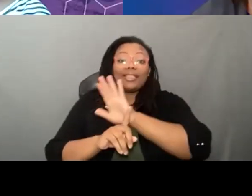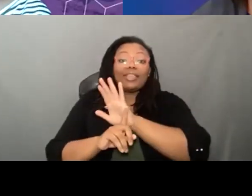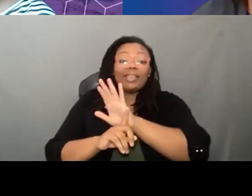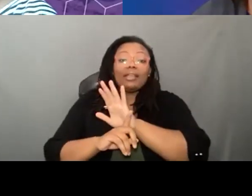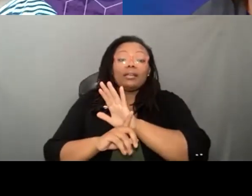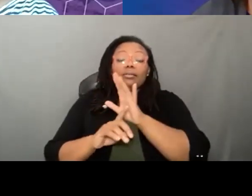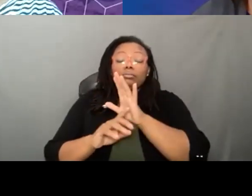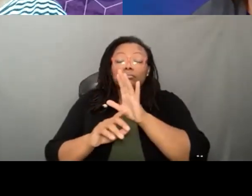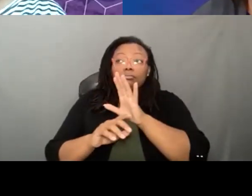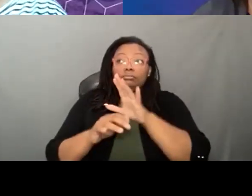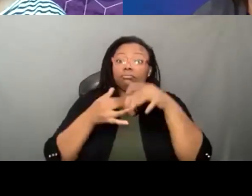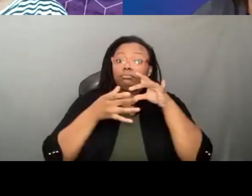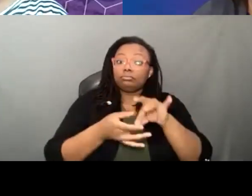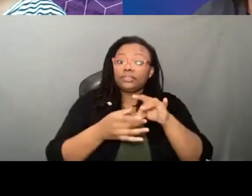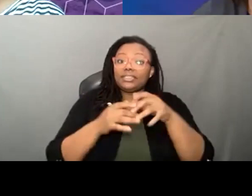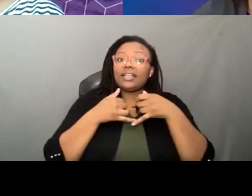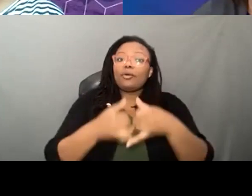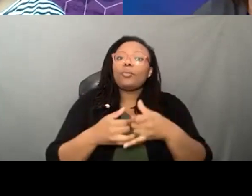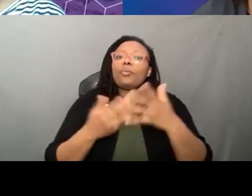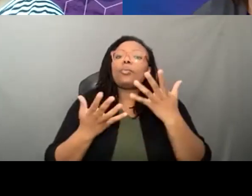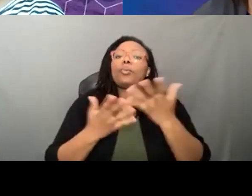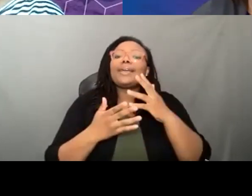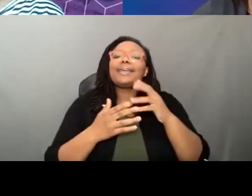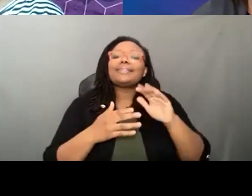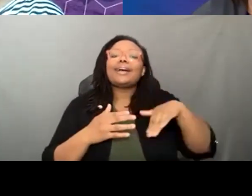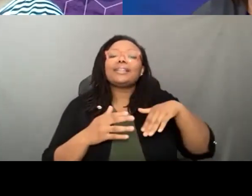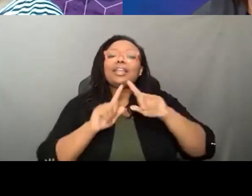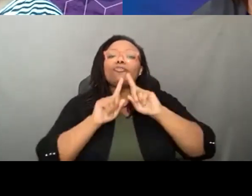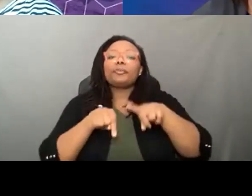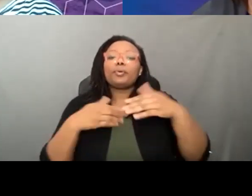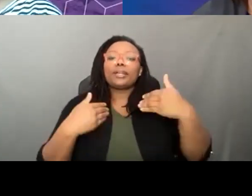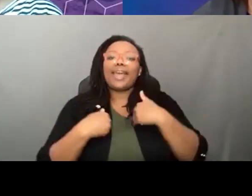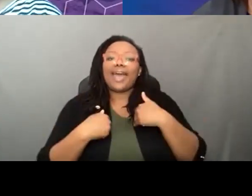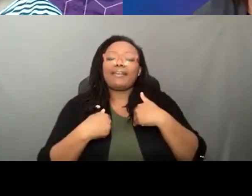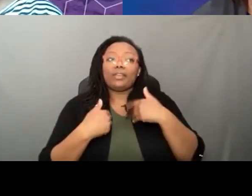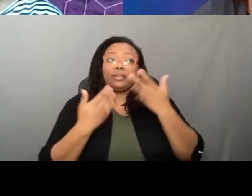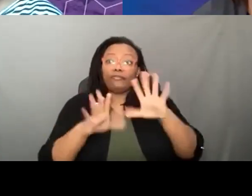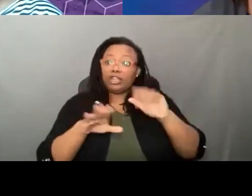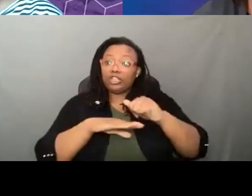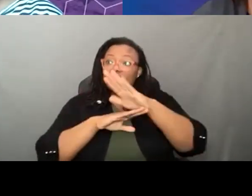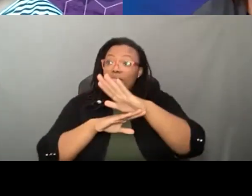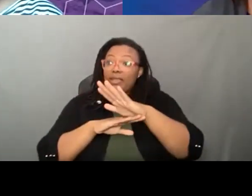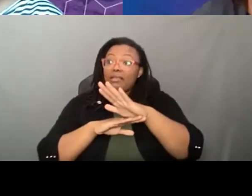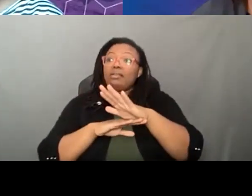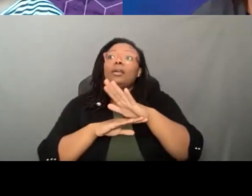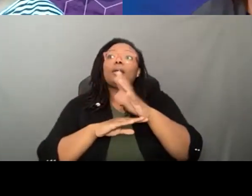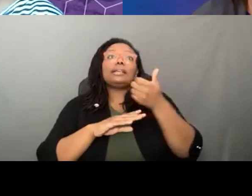Once an overdue report has been submitted, is there anything lingering